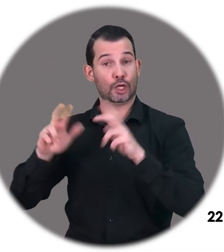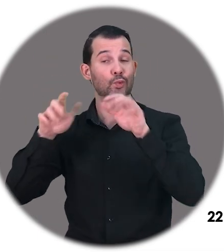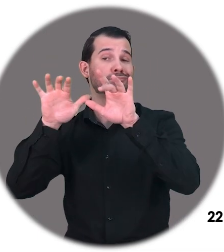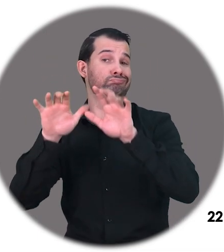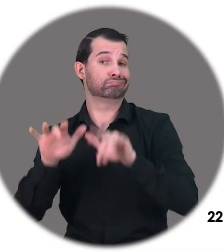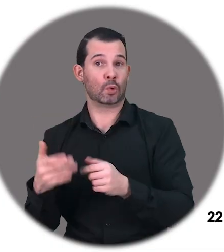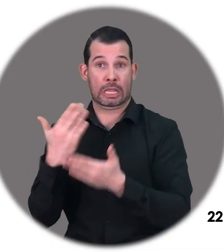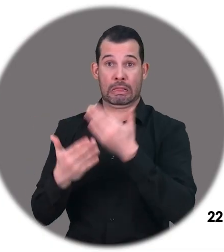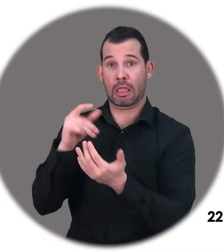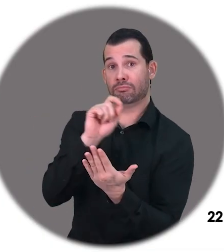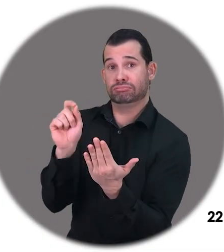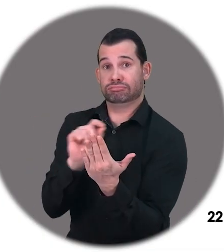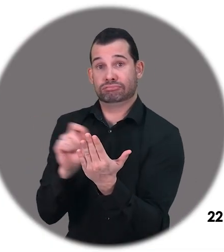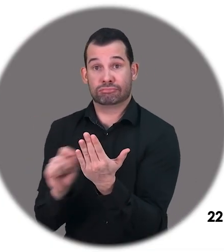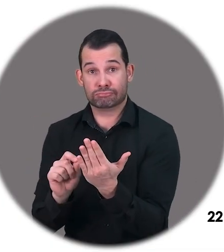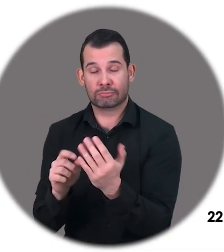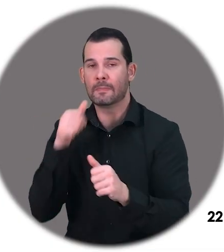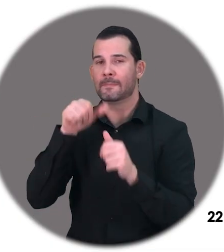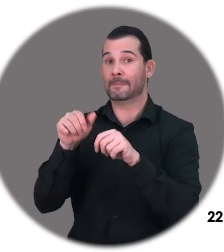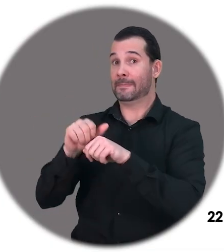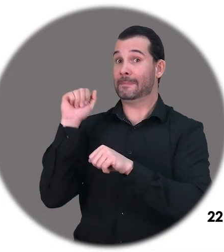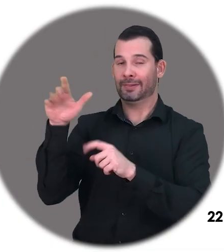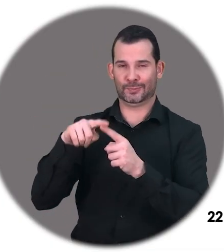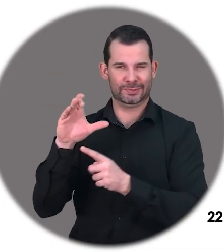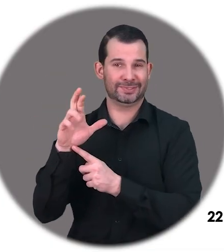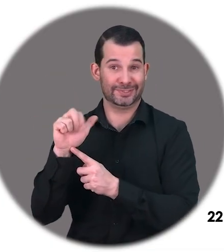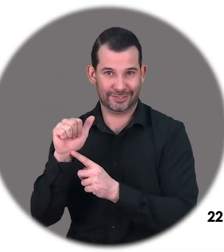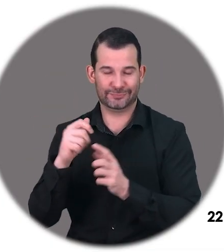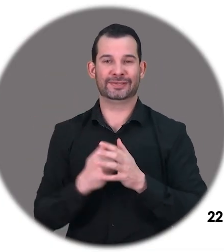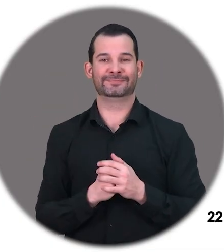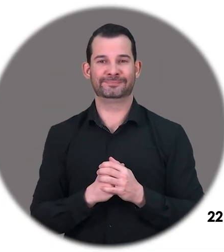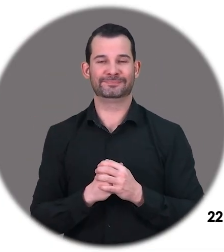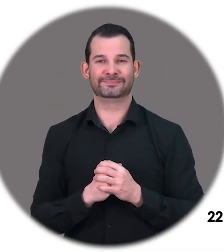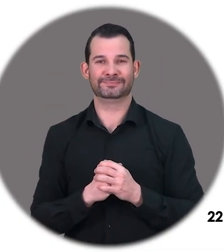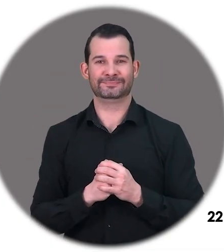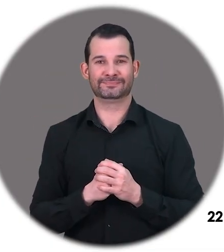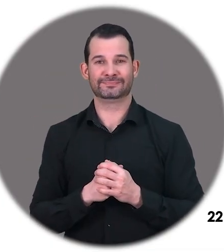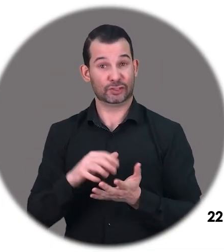filling out the forms on a computer or by hand and mailing them to the CRA.